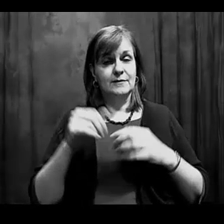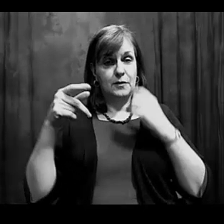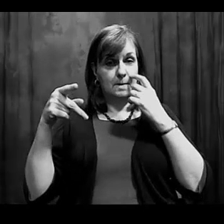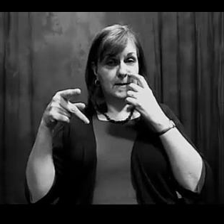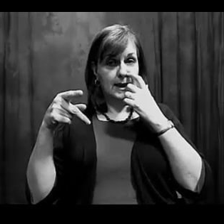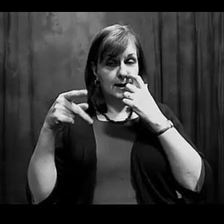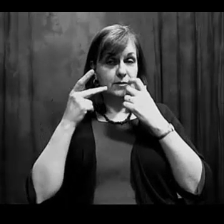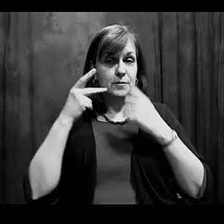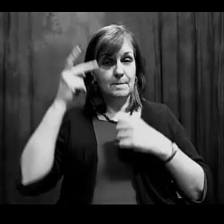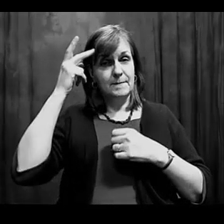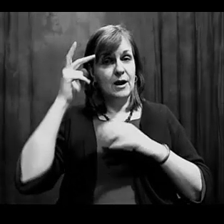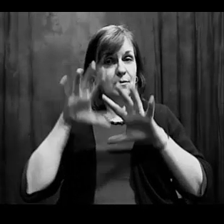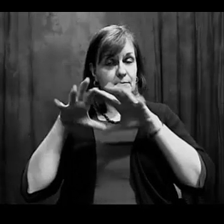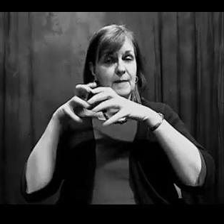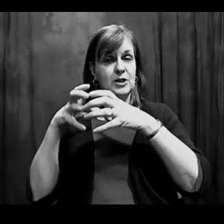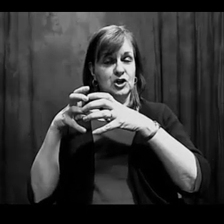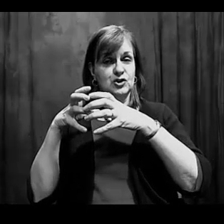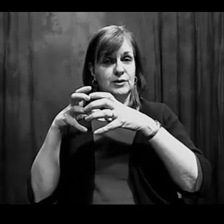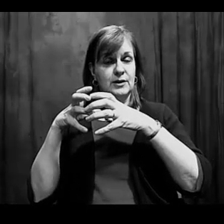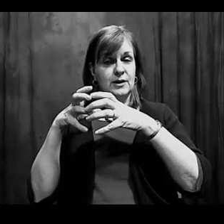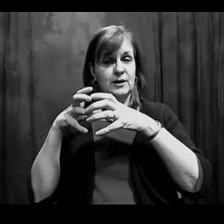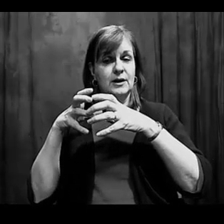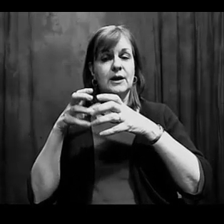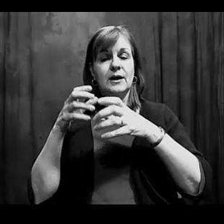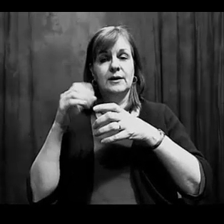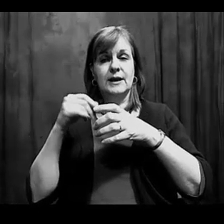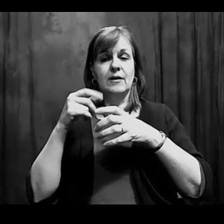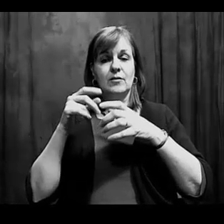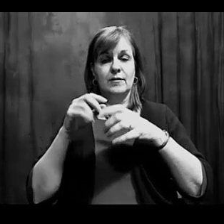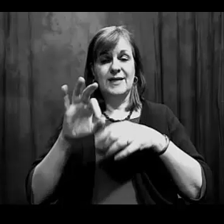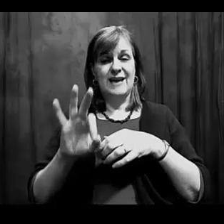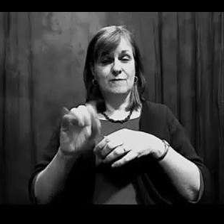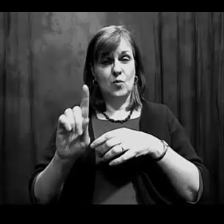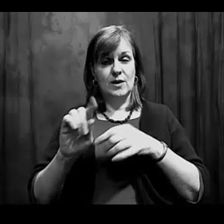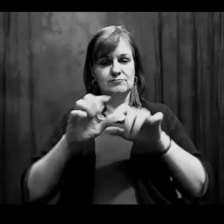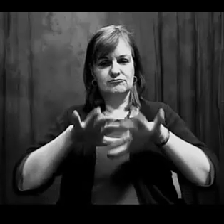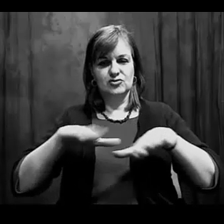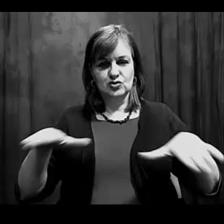so of the survivors of the drought -- so this is the "P" population